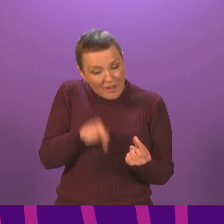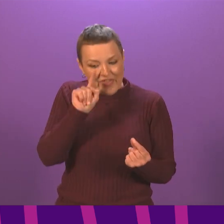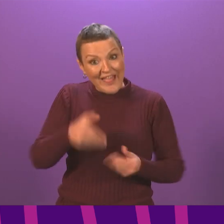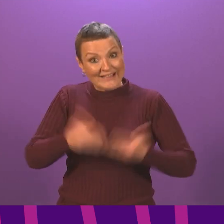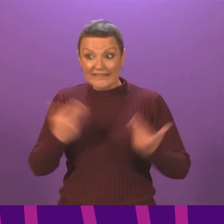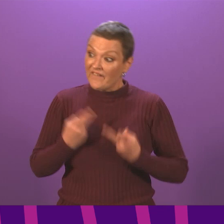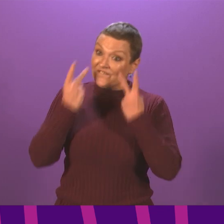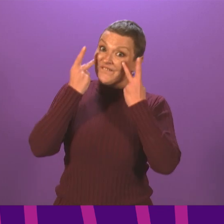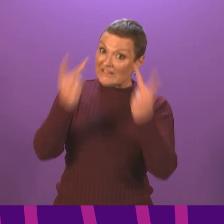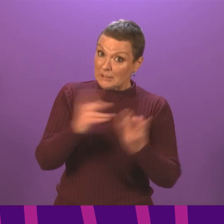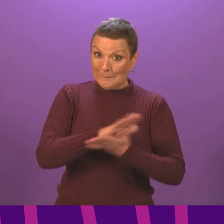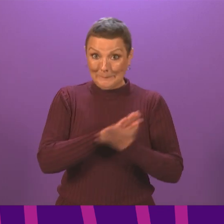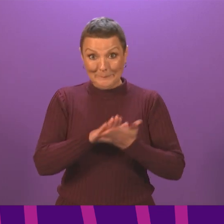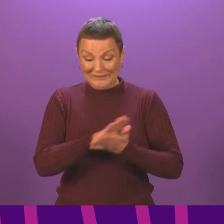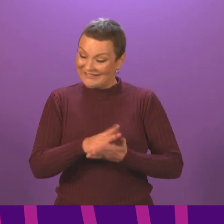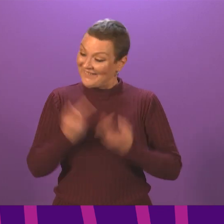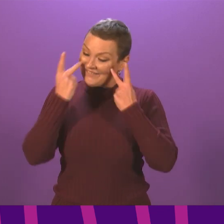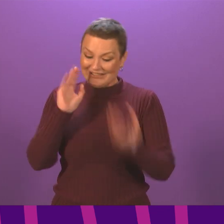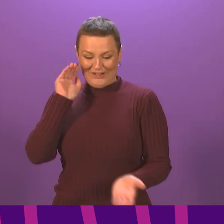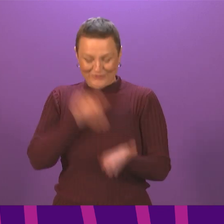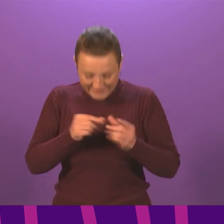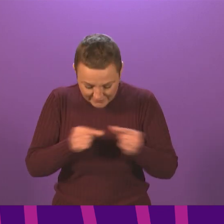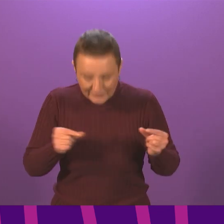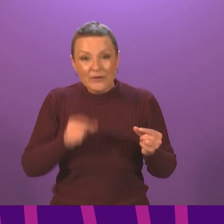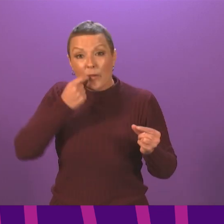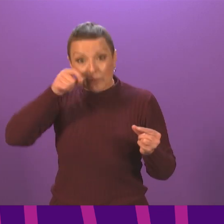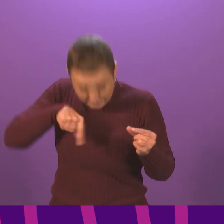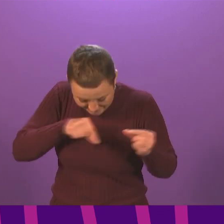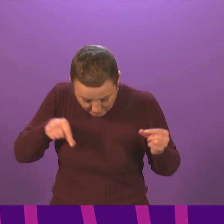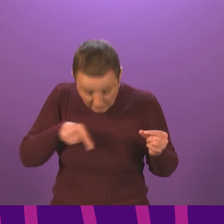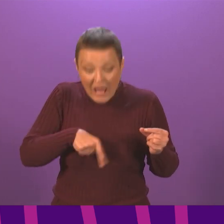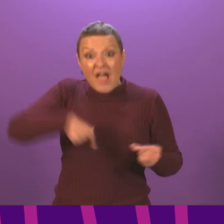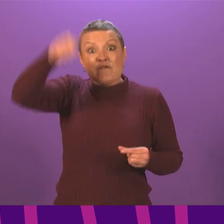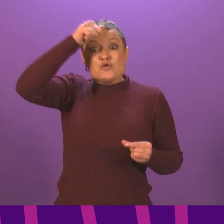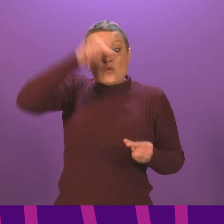on the day of the visit so that, if that test is positive, family members can take immediate